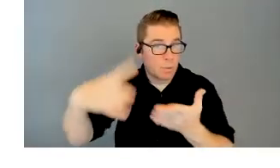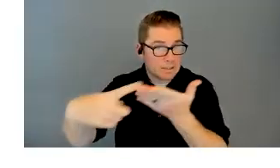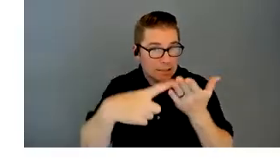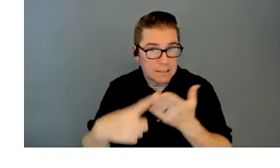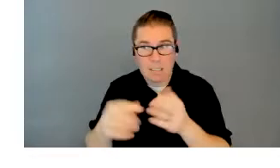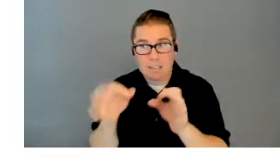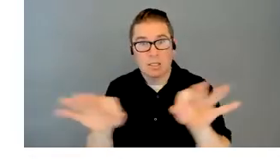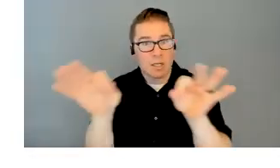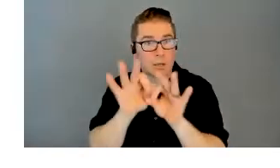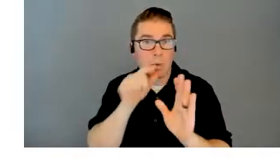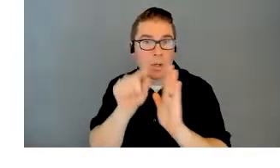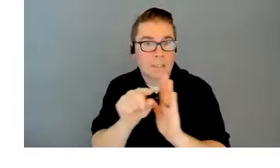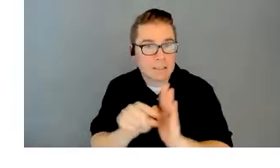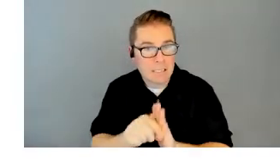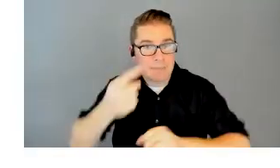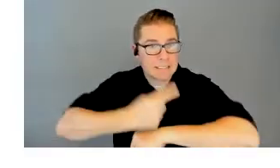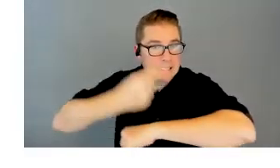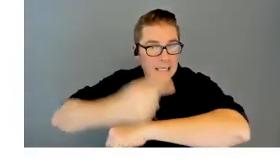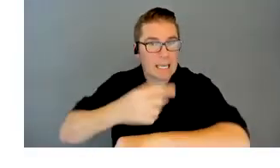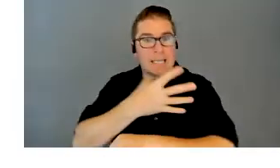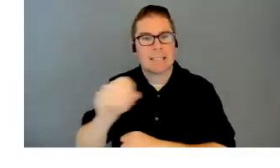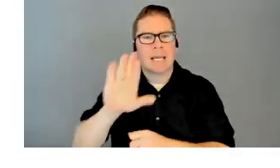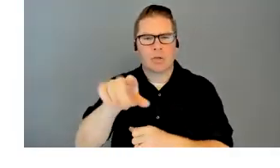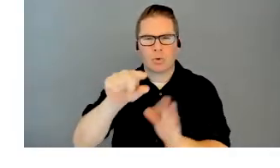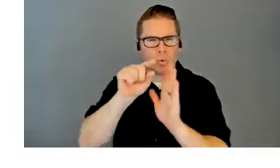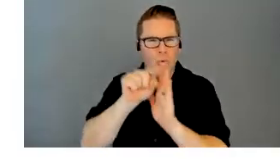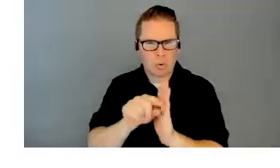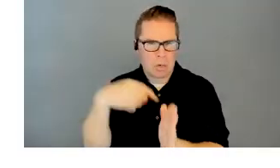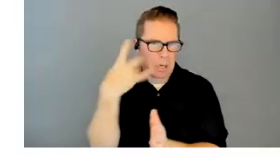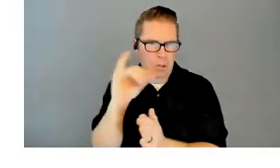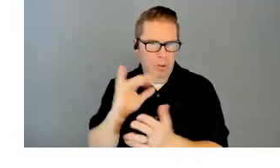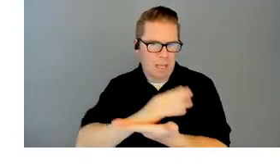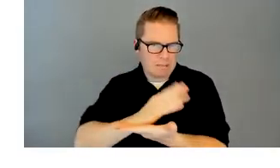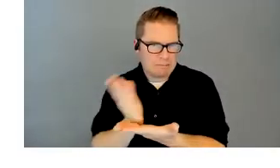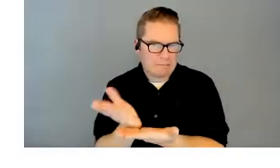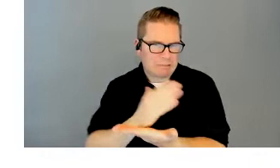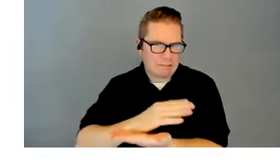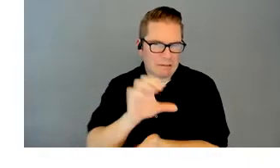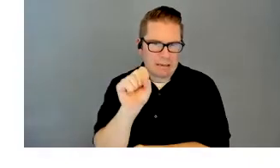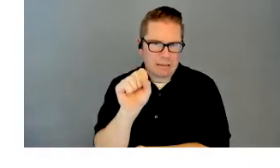and your grading scales for all assignments, even if they're quizzes and what the weights are